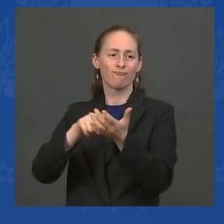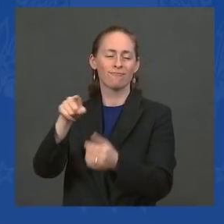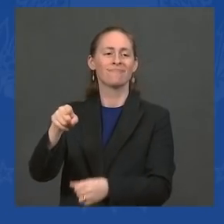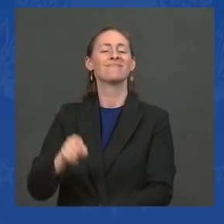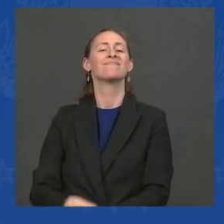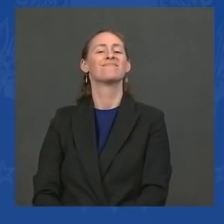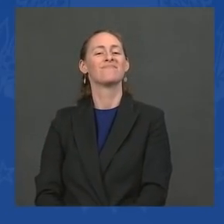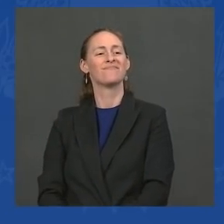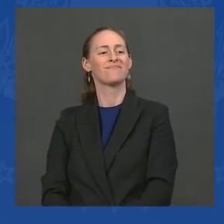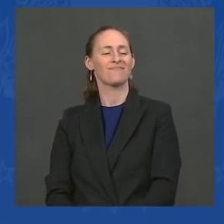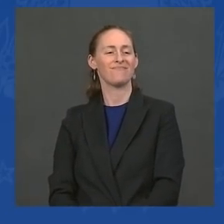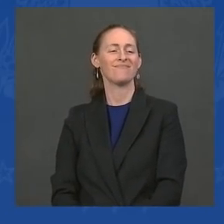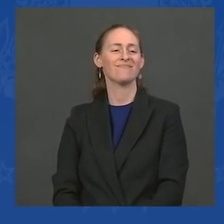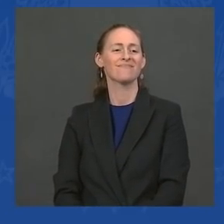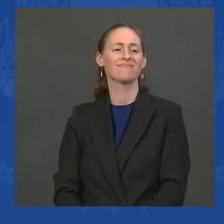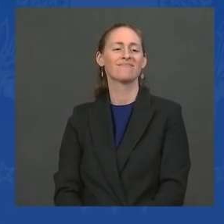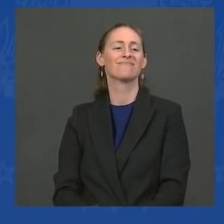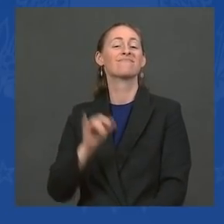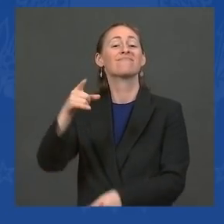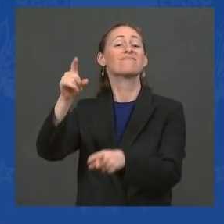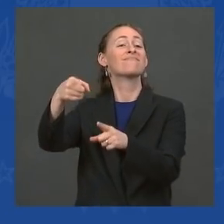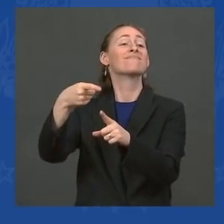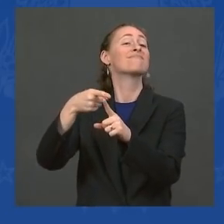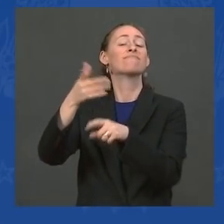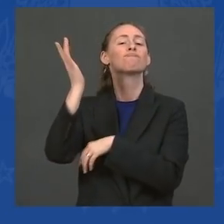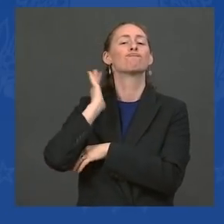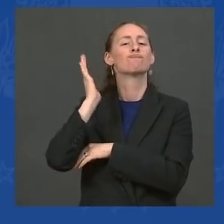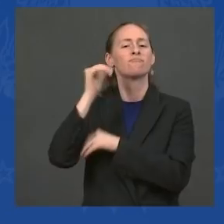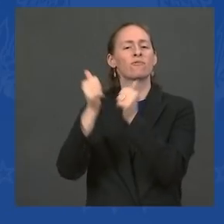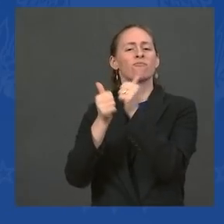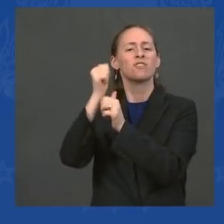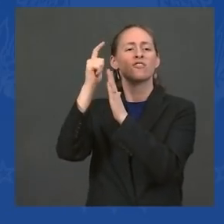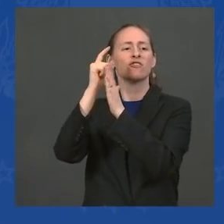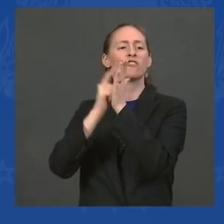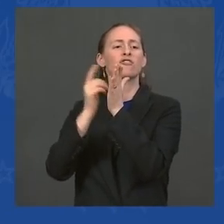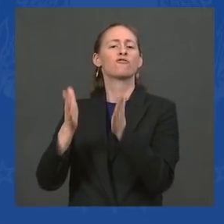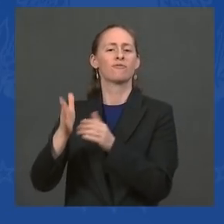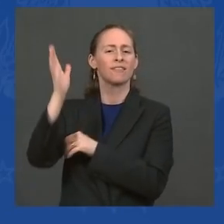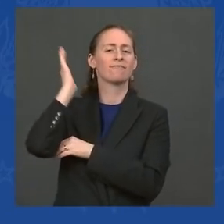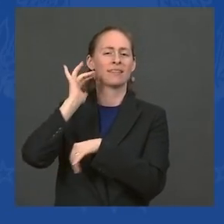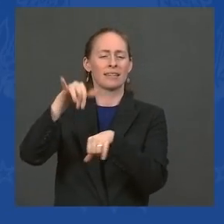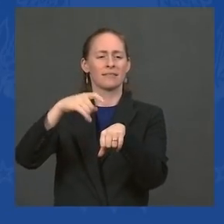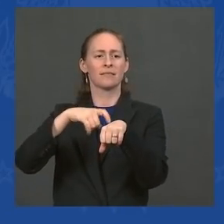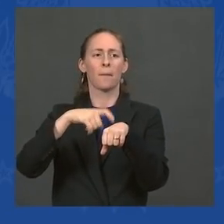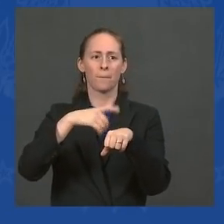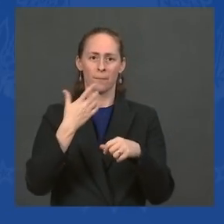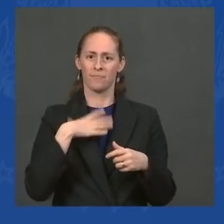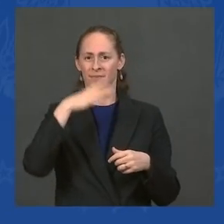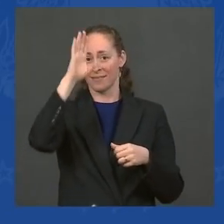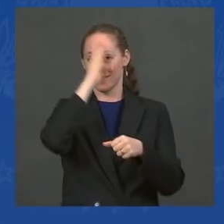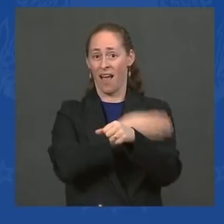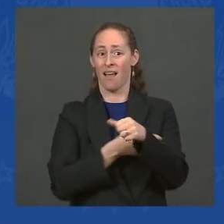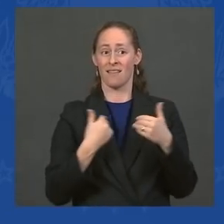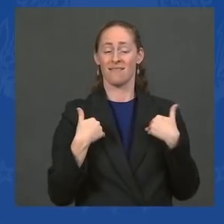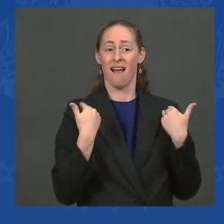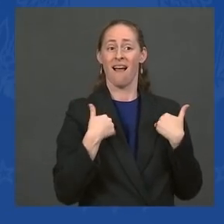and he was attorney general. And not a joke, but he looked to Richard for help, and he gave it. And thanks for the way you took him under your wing. I really mean it, Richard.